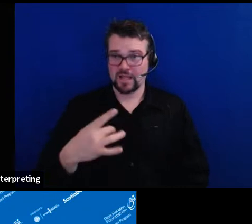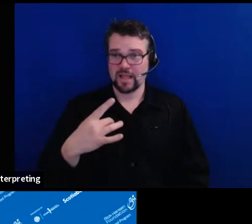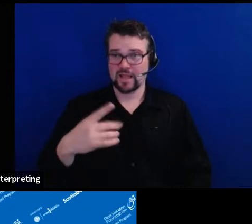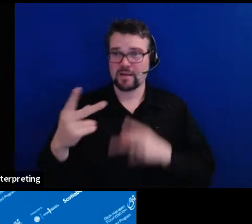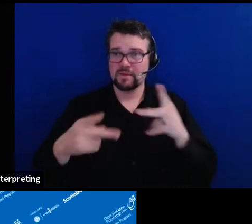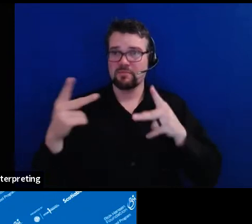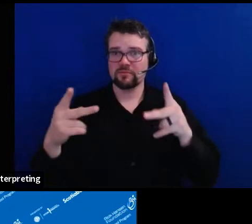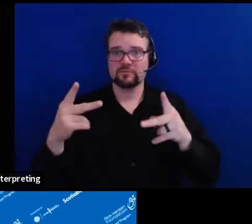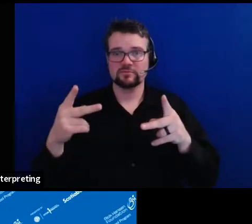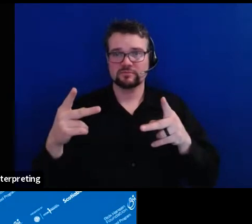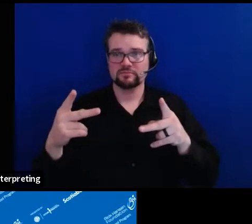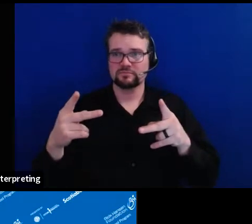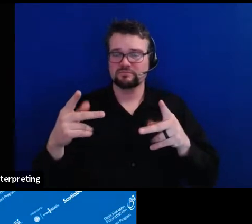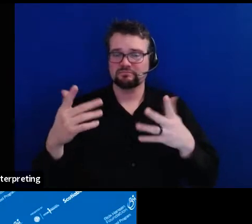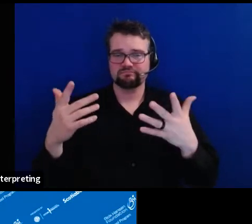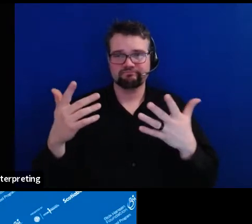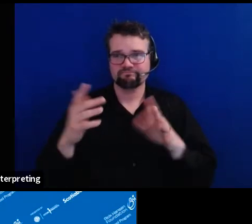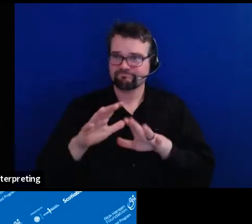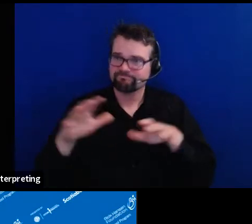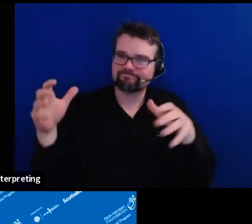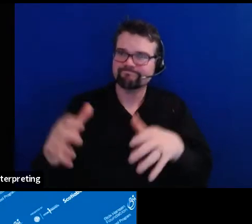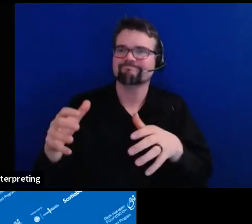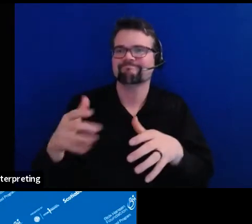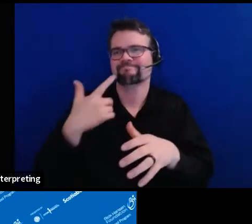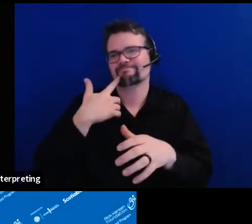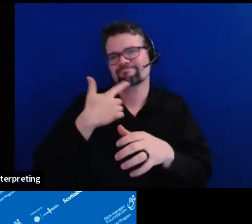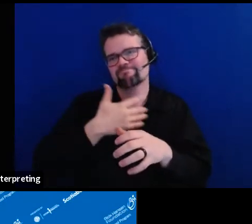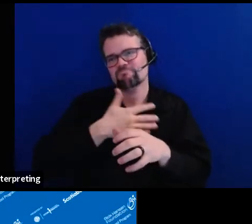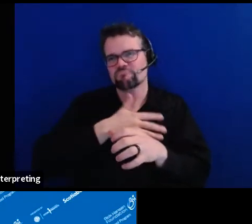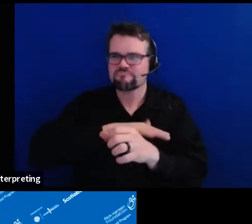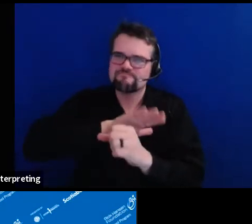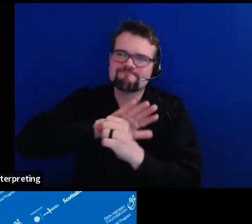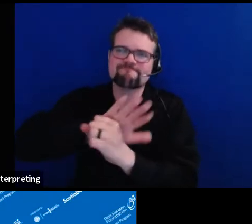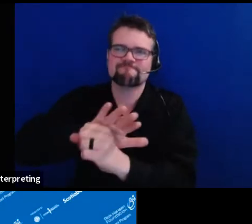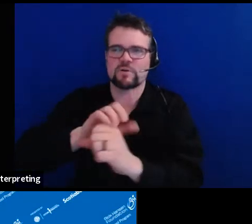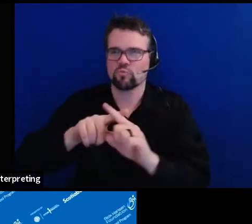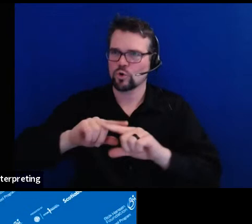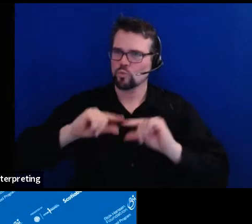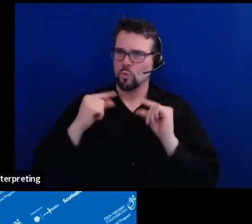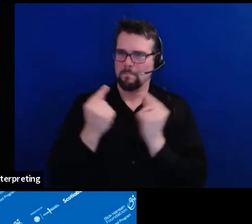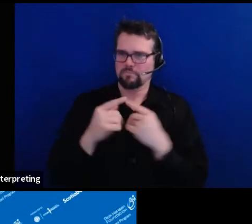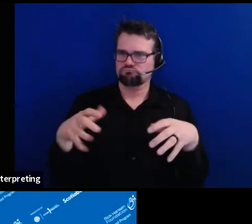AND ADVOCATE AS A GROUP. I THINK WE'RE STRONGER AND HAVE